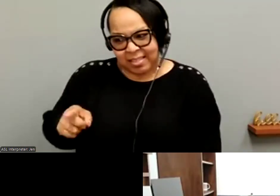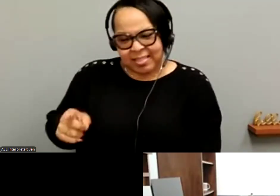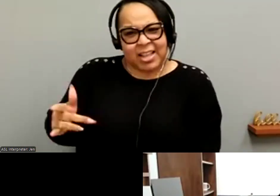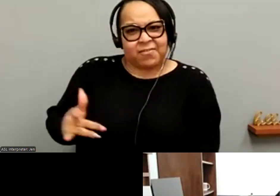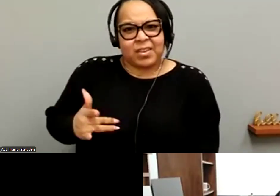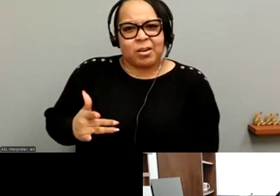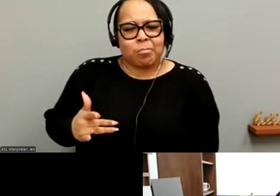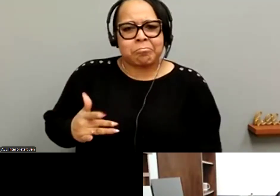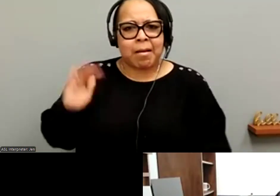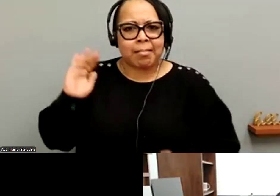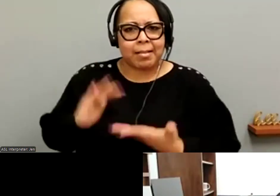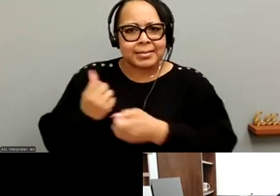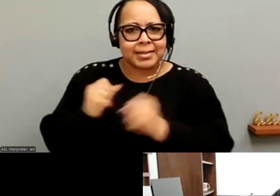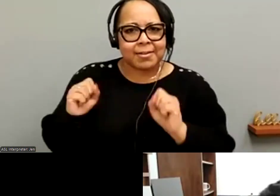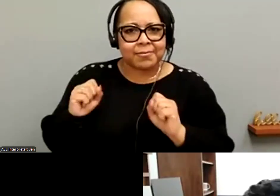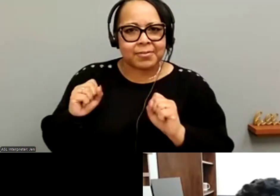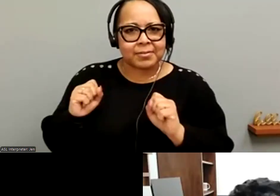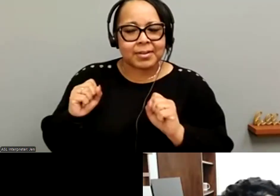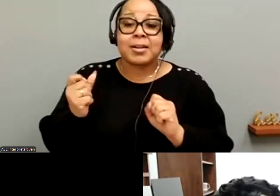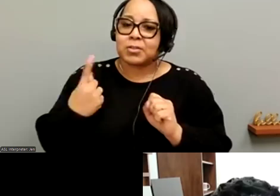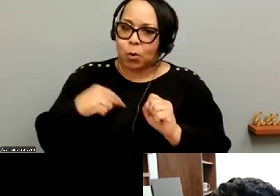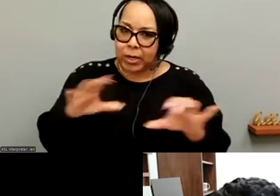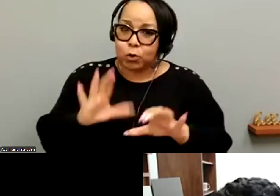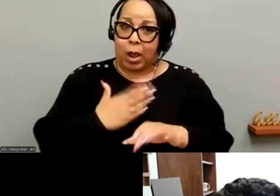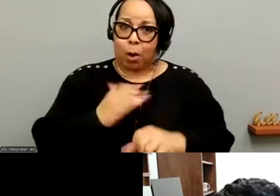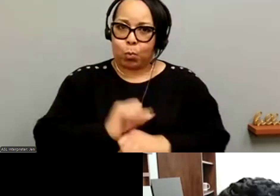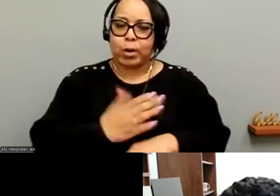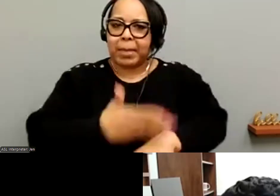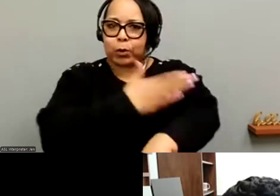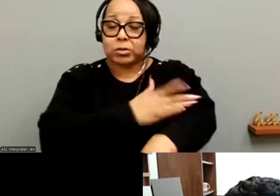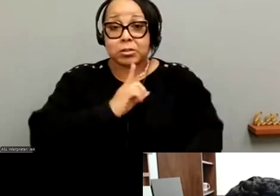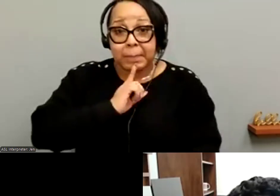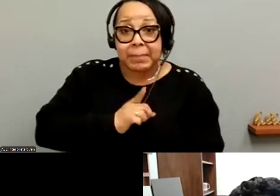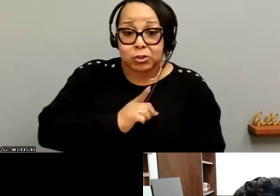13:12:14 safe, and so we can do our work 13:12:16 better to make sure that we're